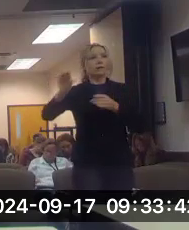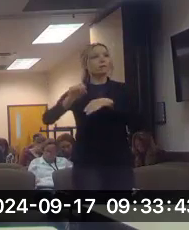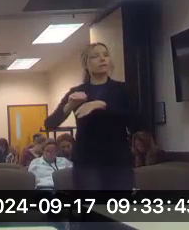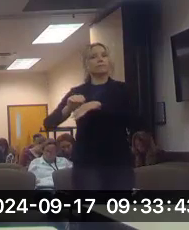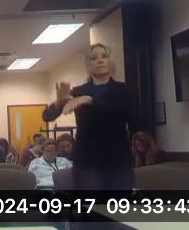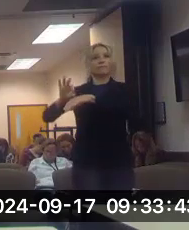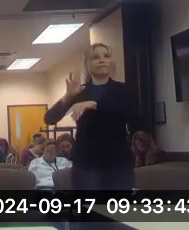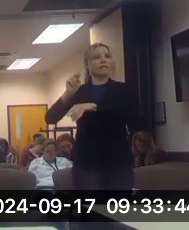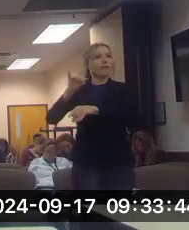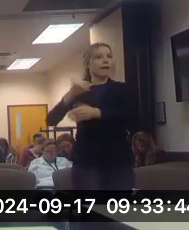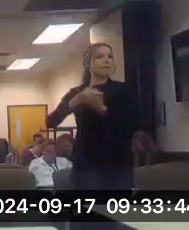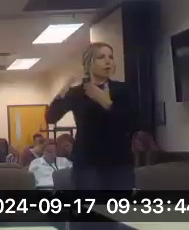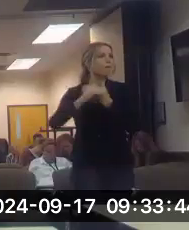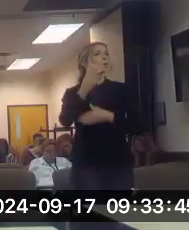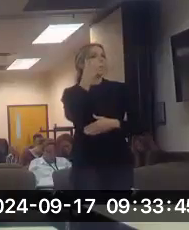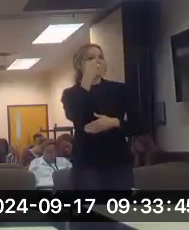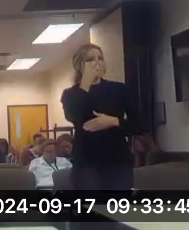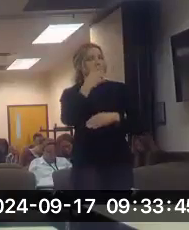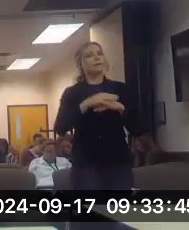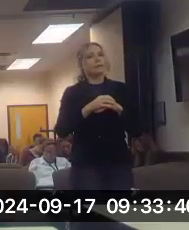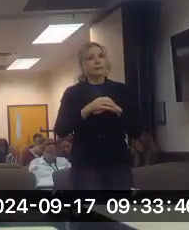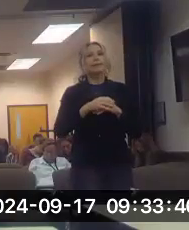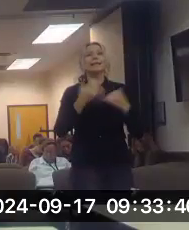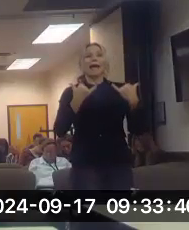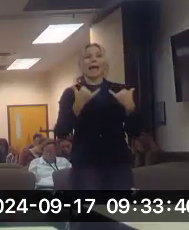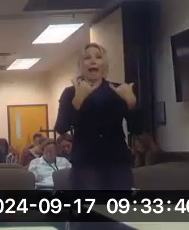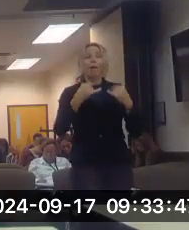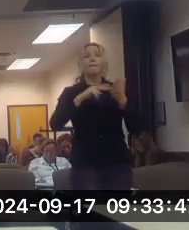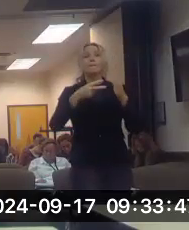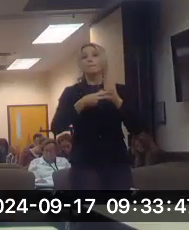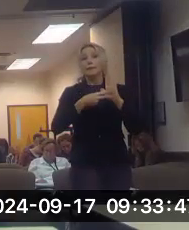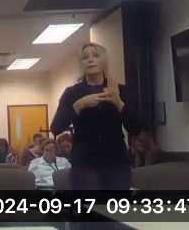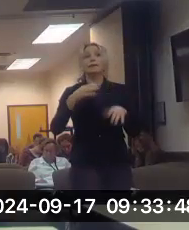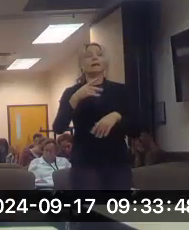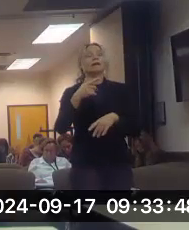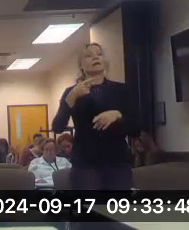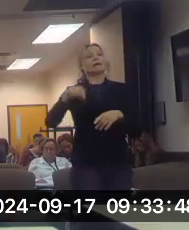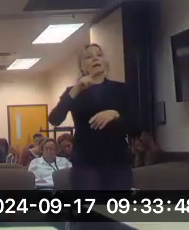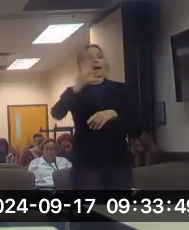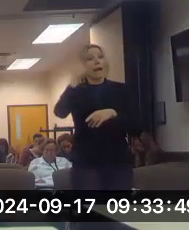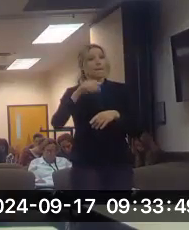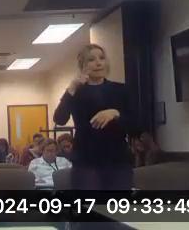Reginald Parson: The revised rules now allow employers to collect private plans at least 12 months earlier than previously allowed.